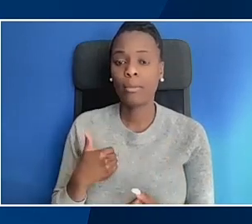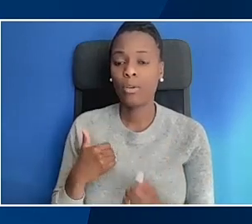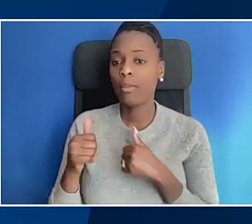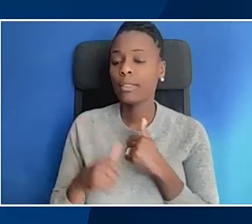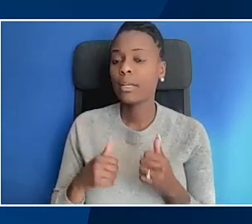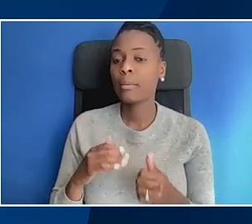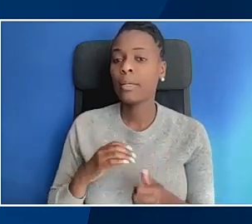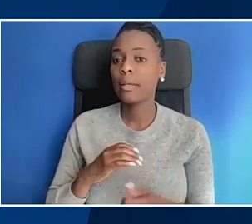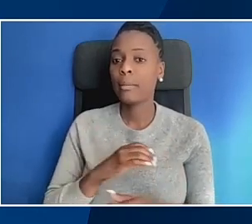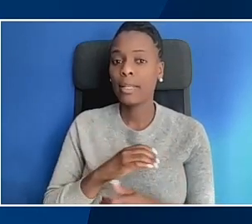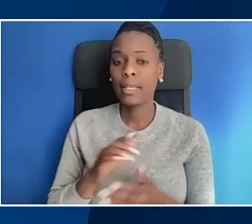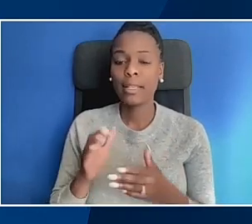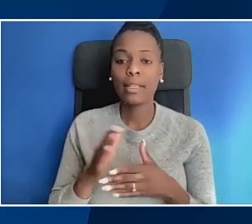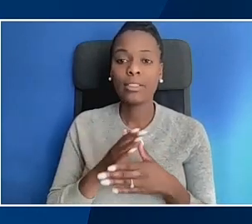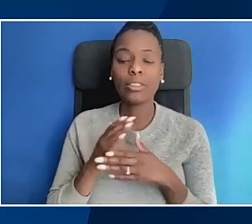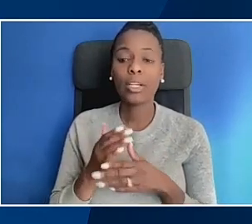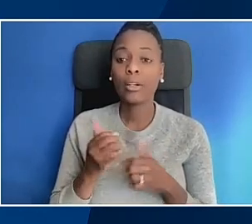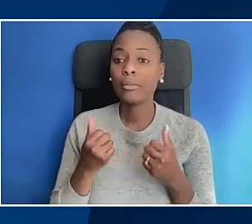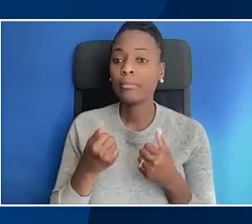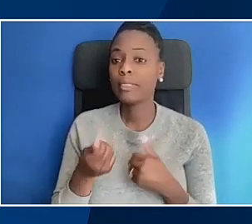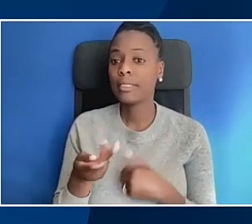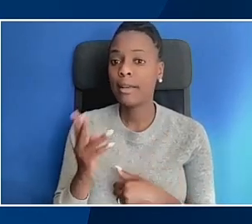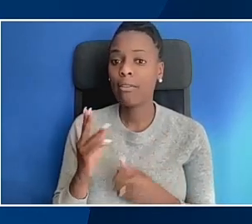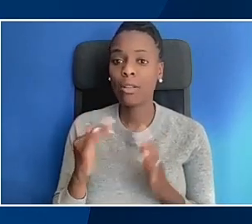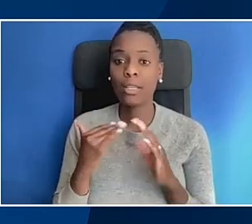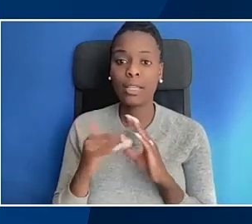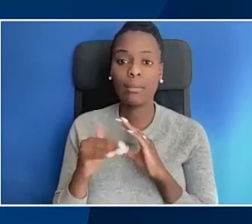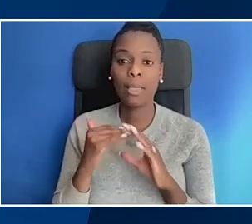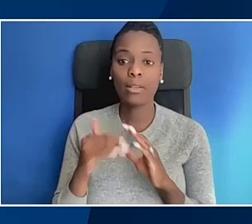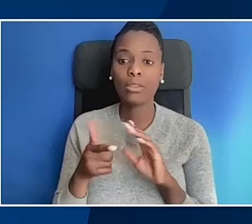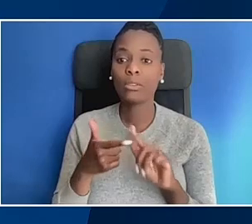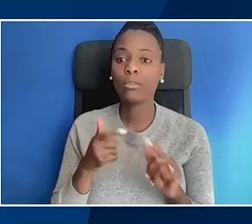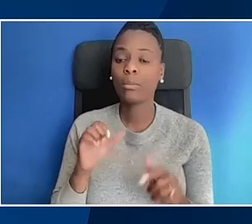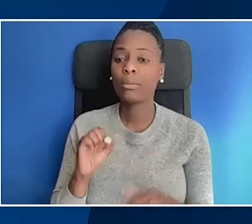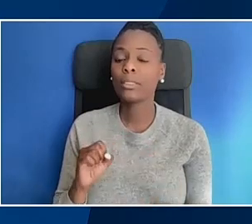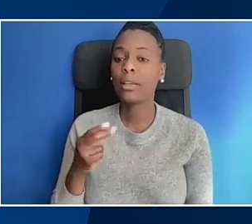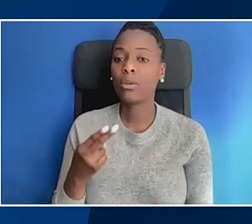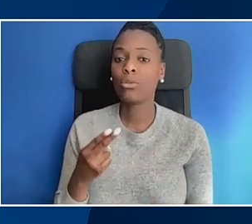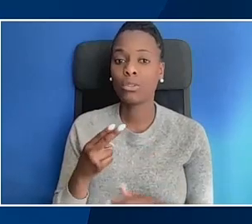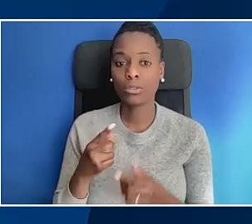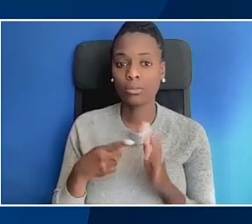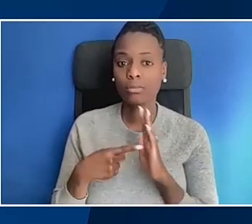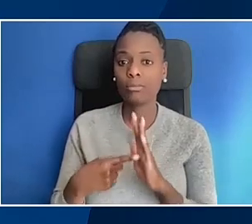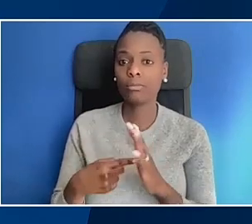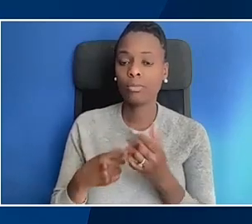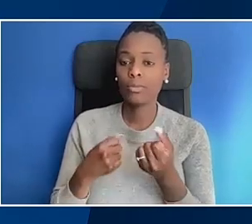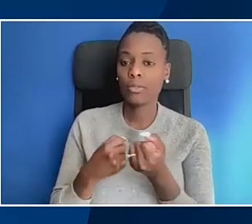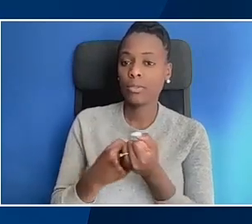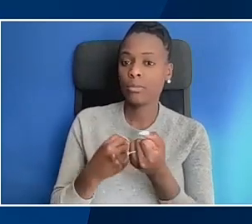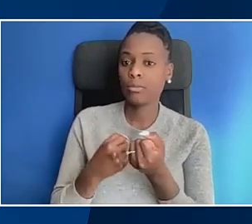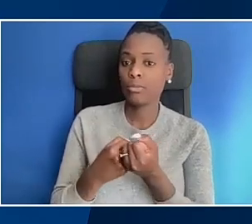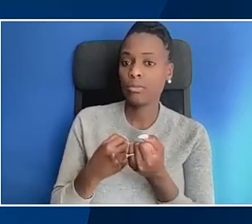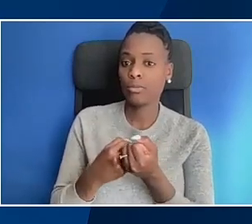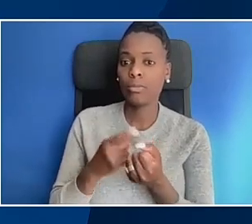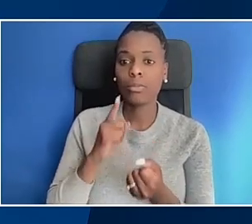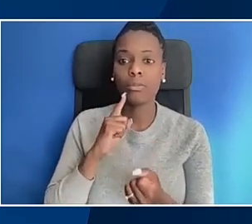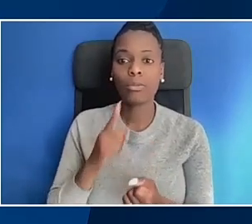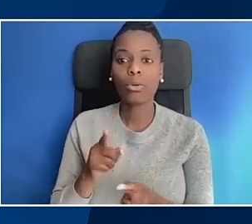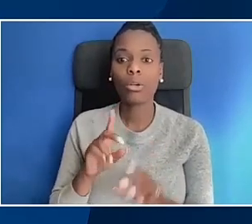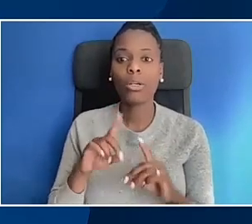emails from the community or stakeholders indicating support for the Department's initial proposal.